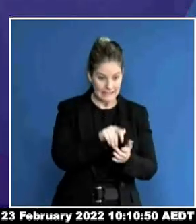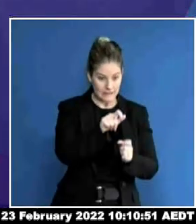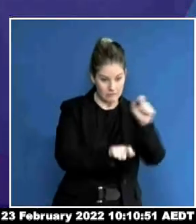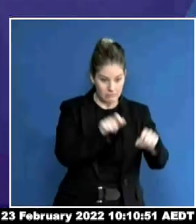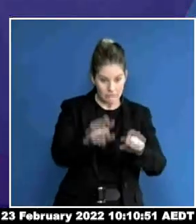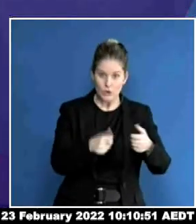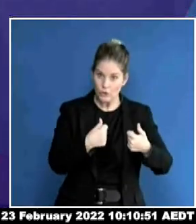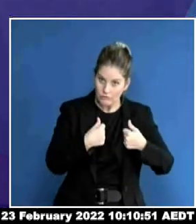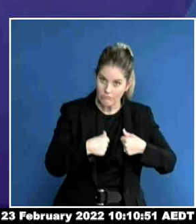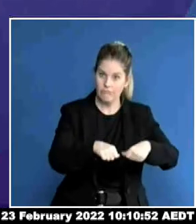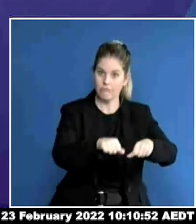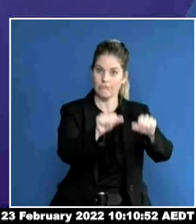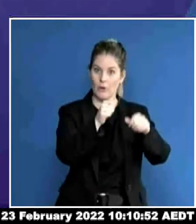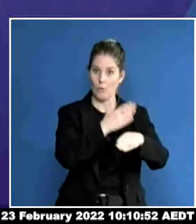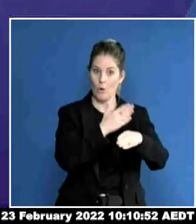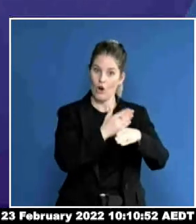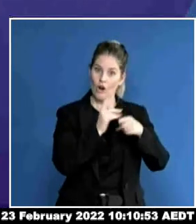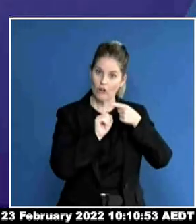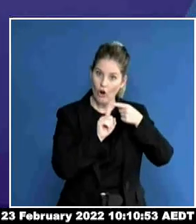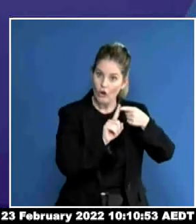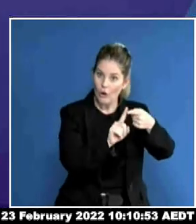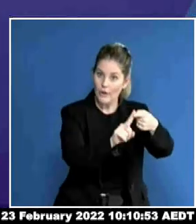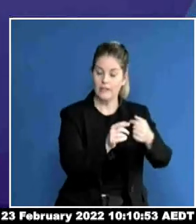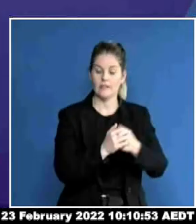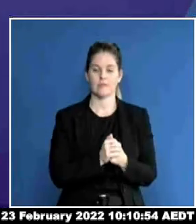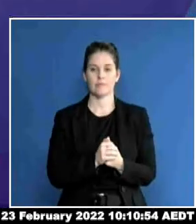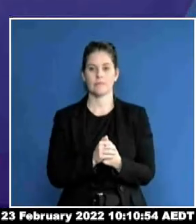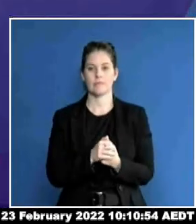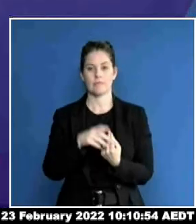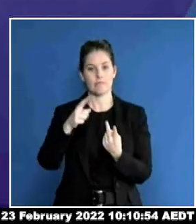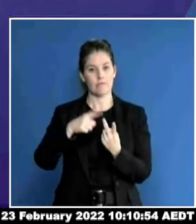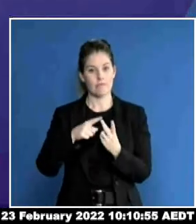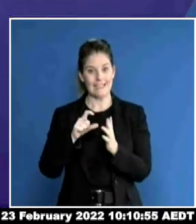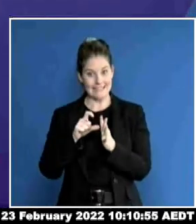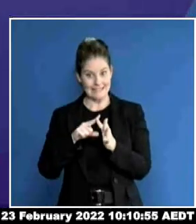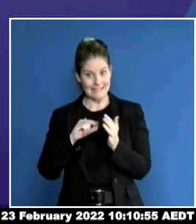Secondly, whether DES providers appropriately prioritise supports for